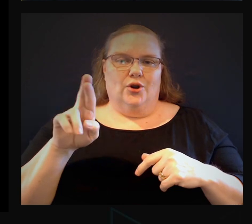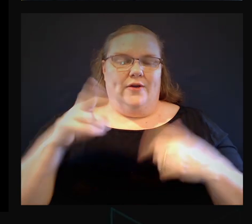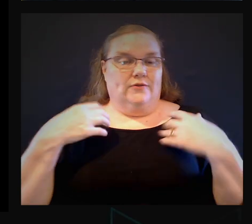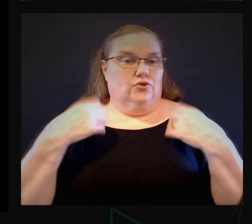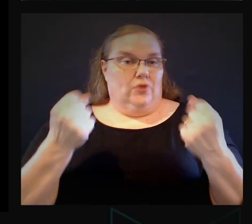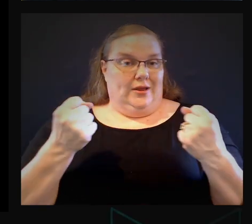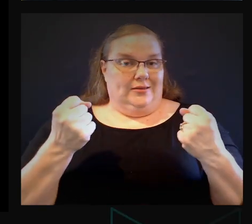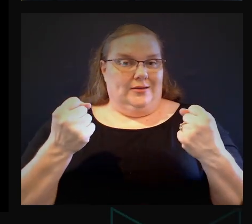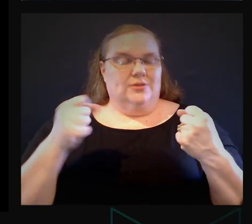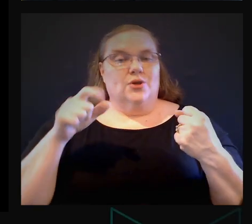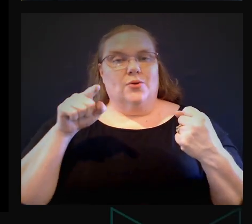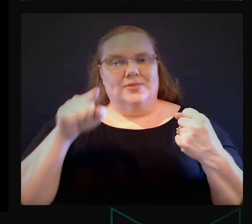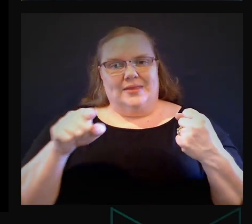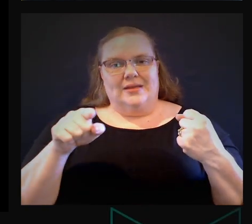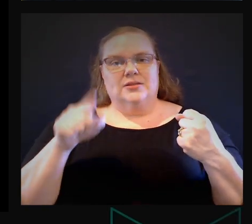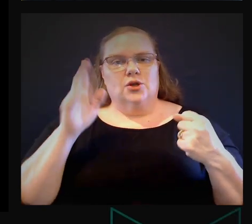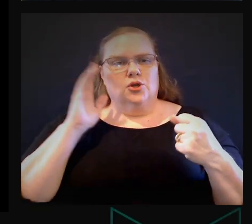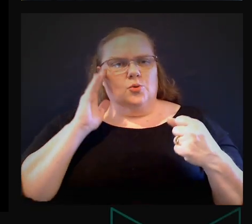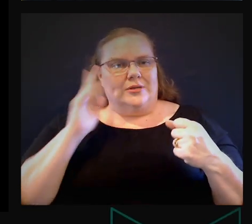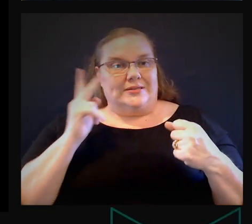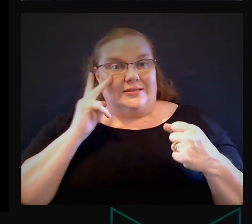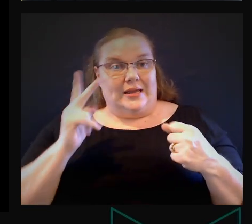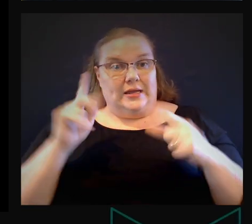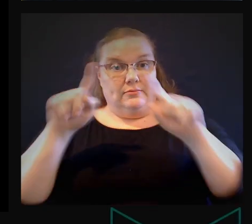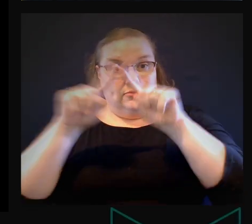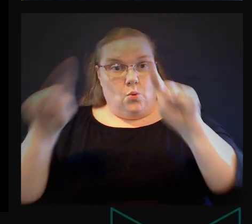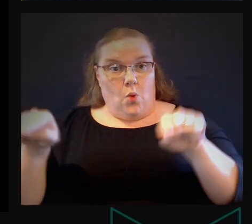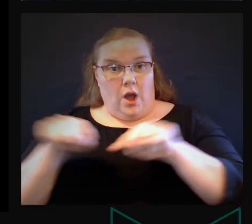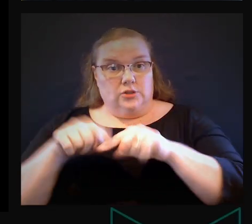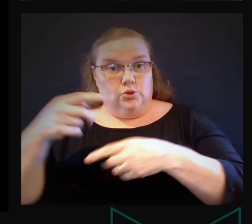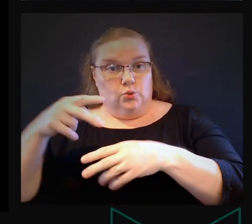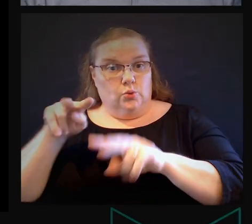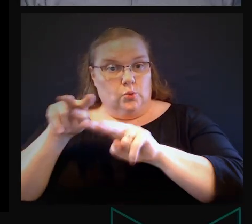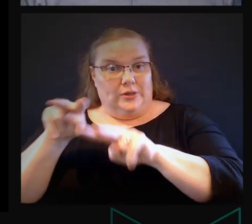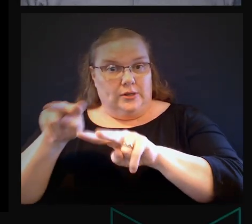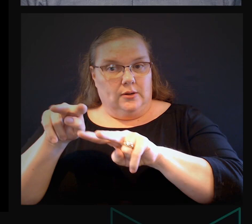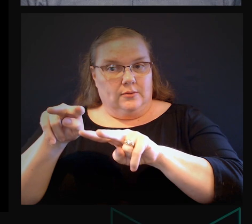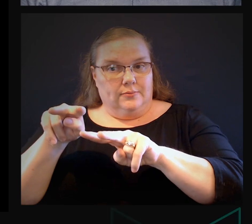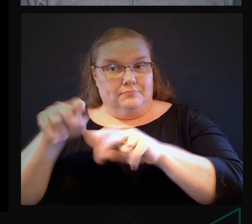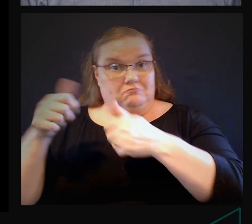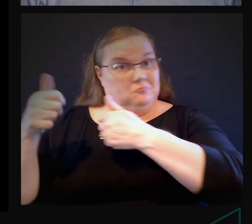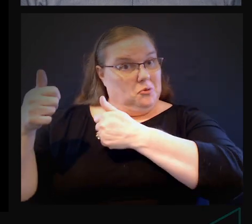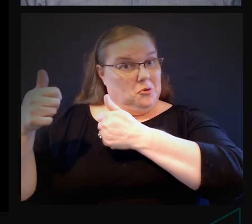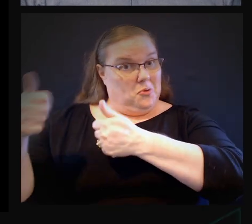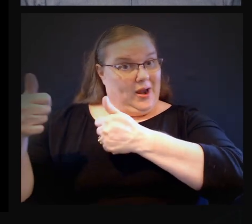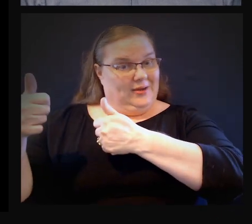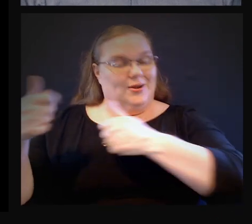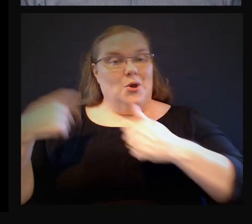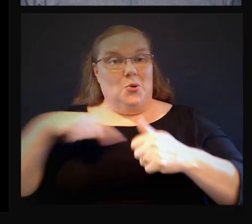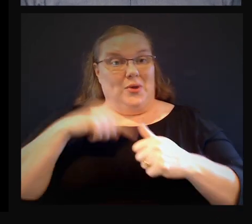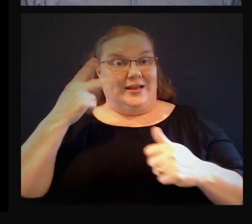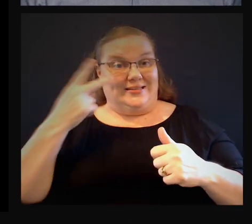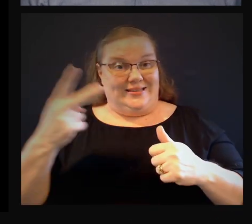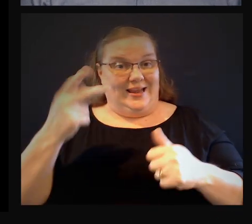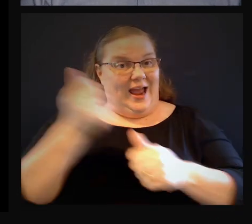after this vector is defined, we would see the following in the Watch window of Visual Studio. Great. We can see every member of this vector.